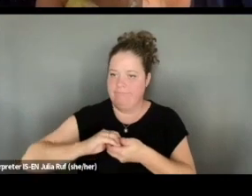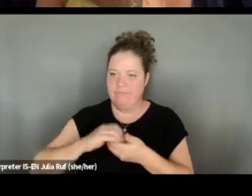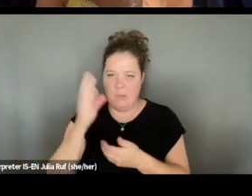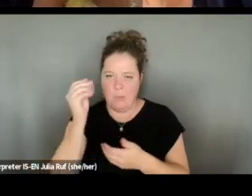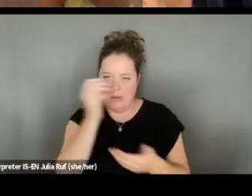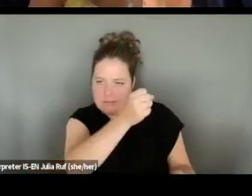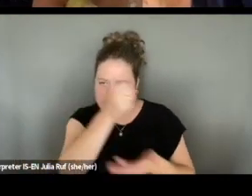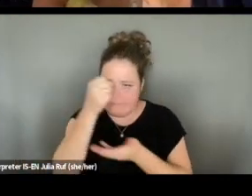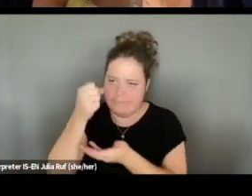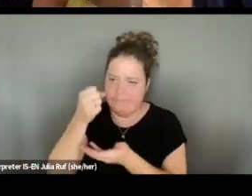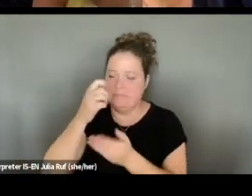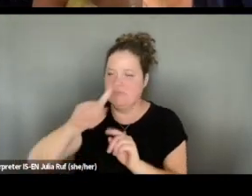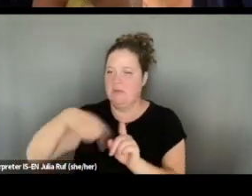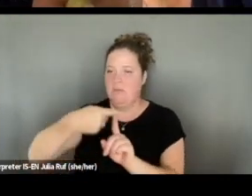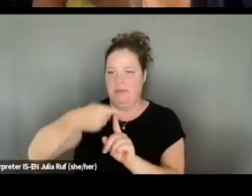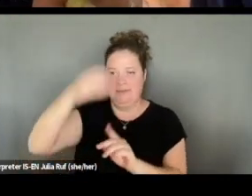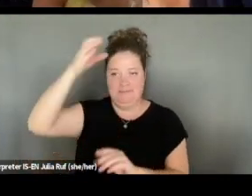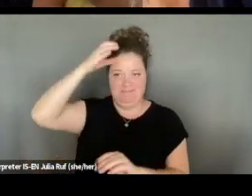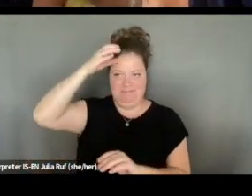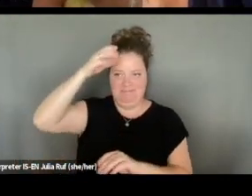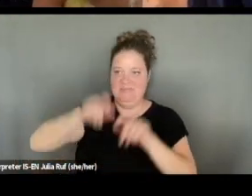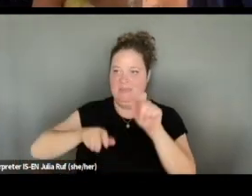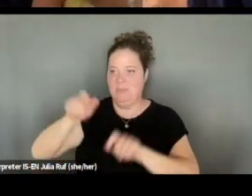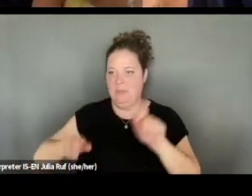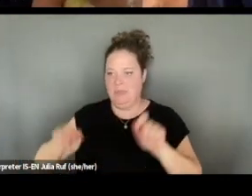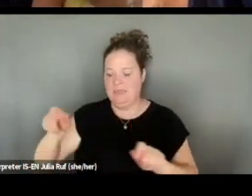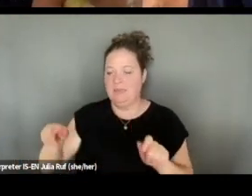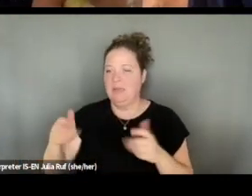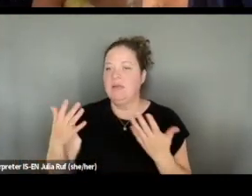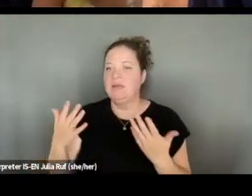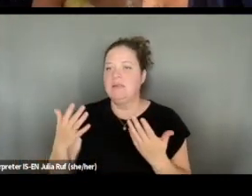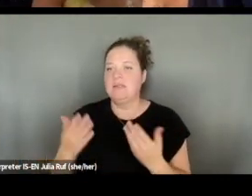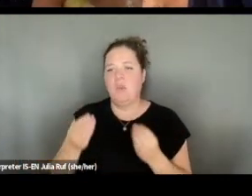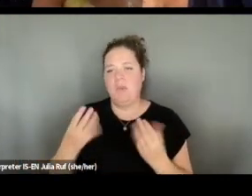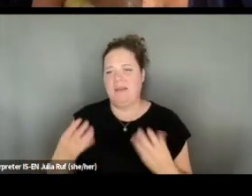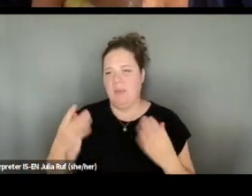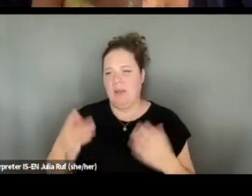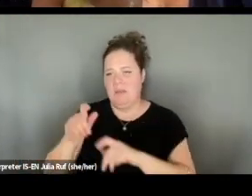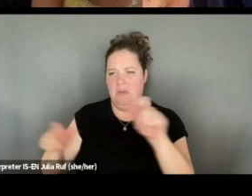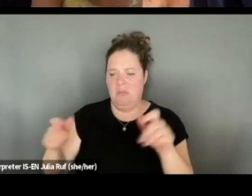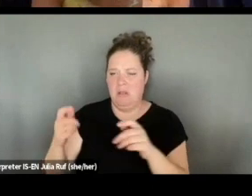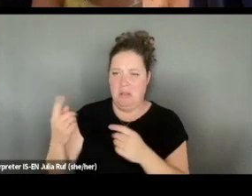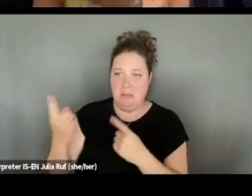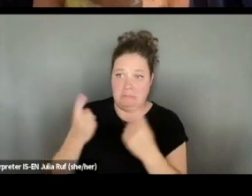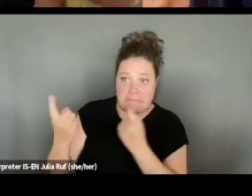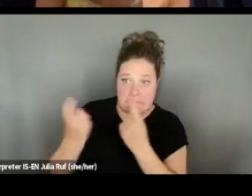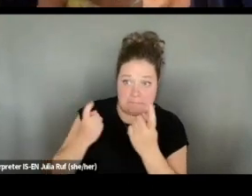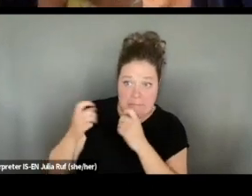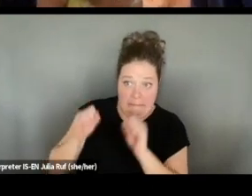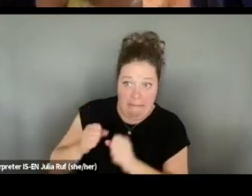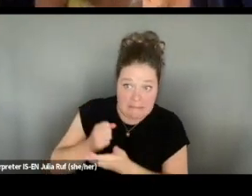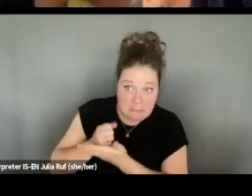have the right recommendations." So, we get a lot of questions and invitations from outside of the organization.